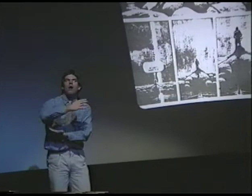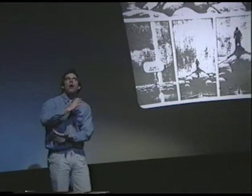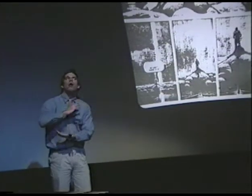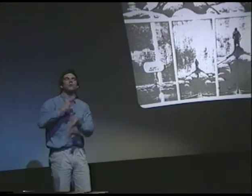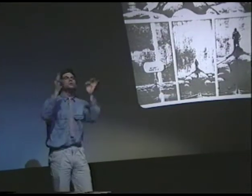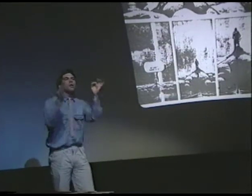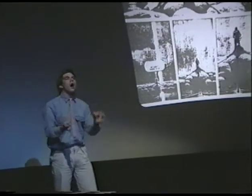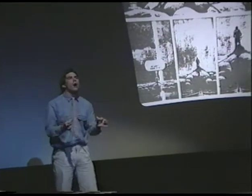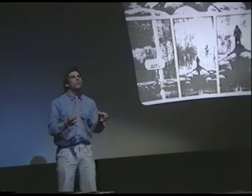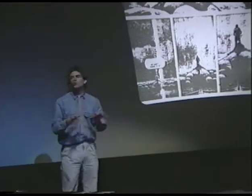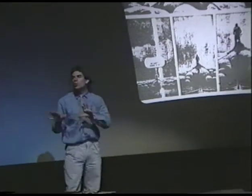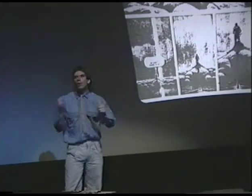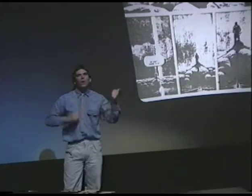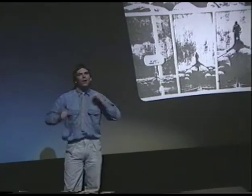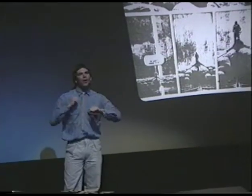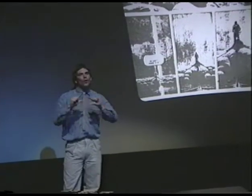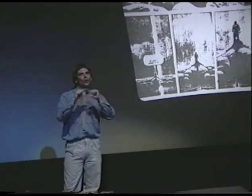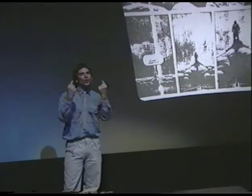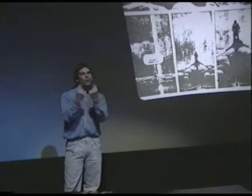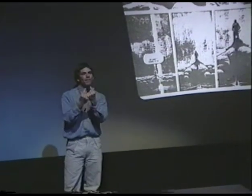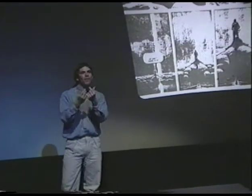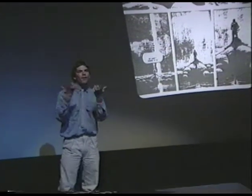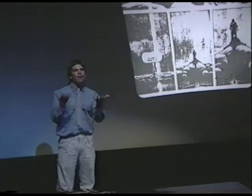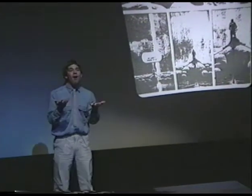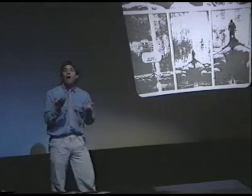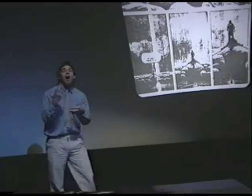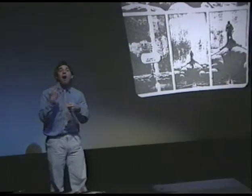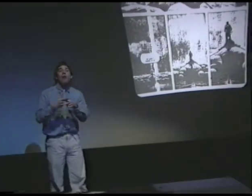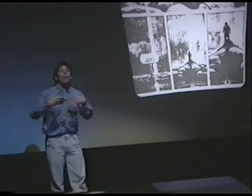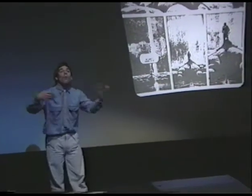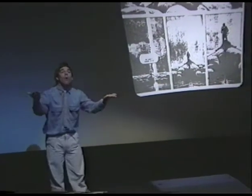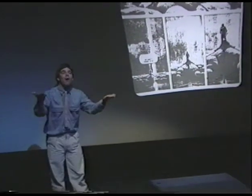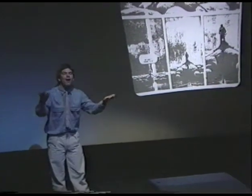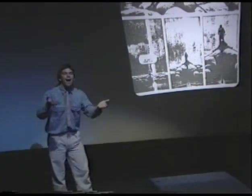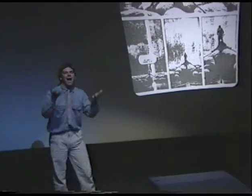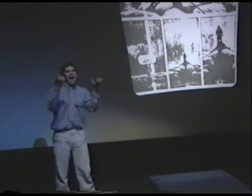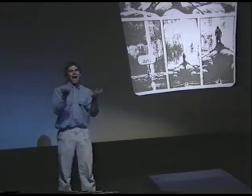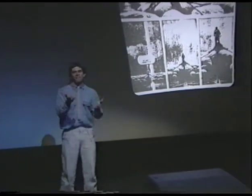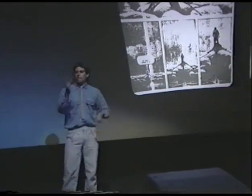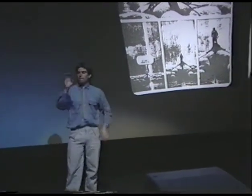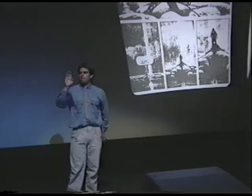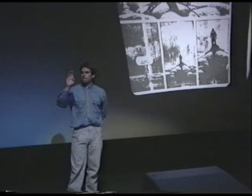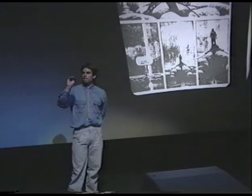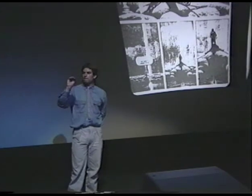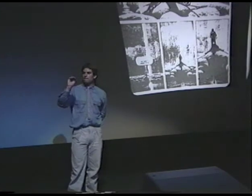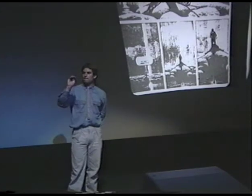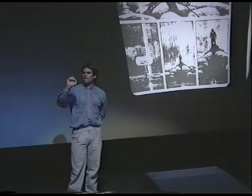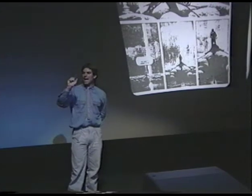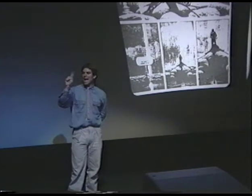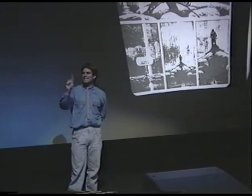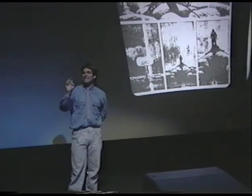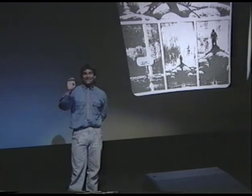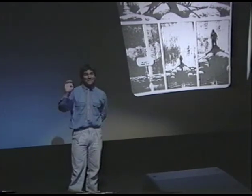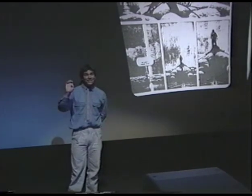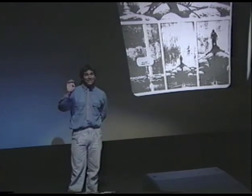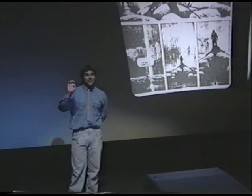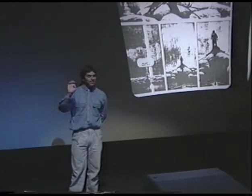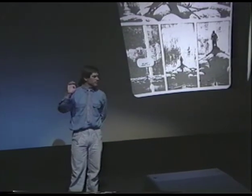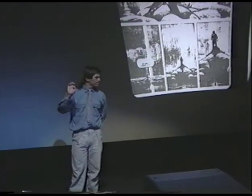hang out like that. And then we decided to start a group, a performing group called Heavy Maze.